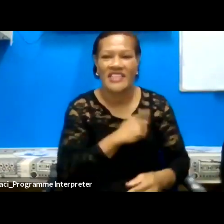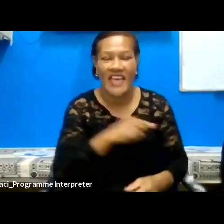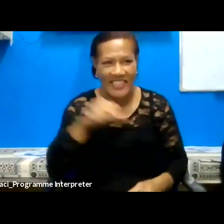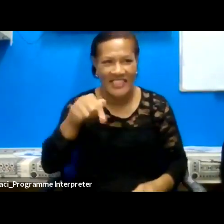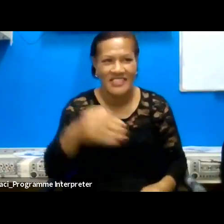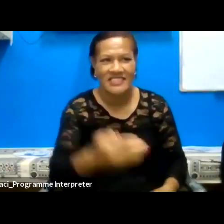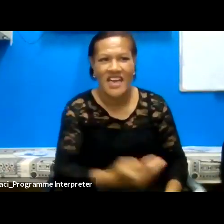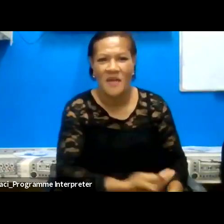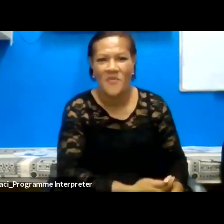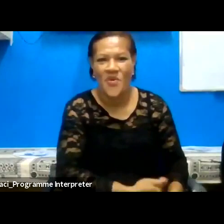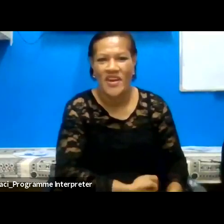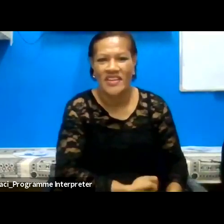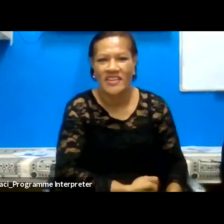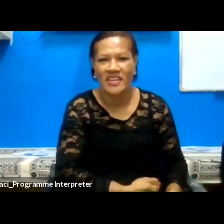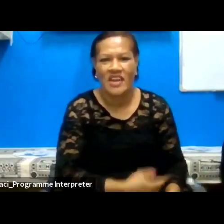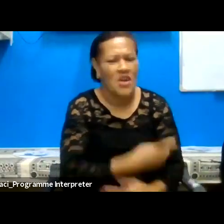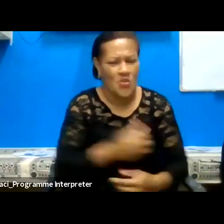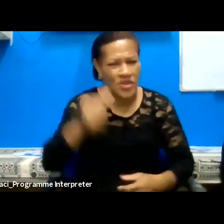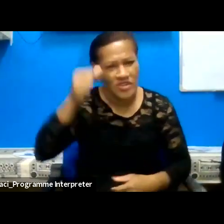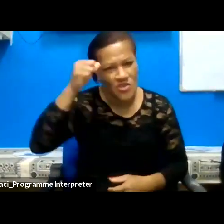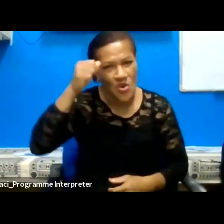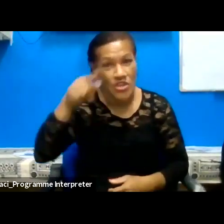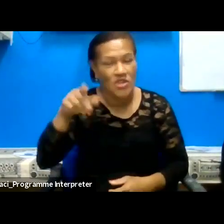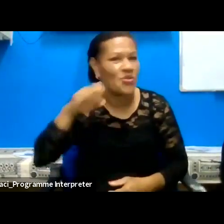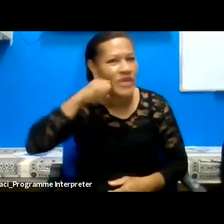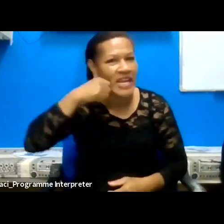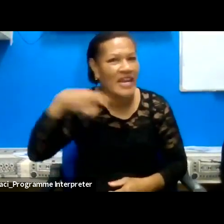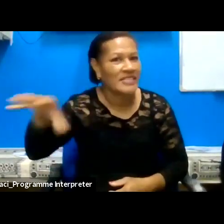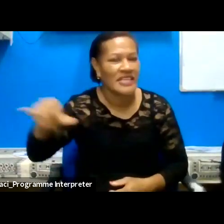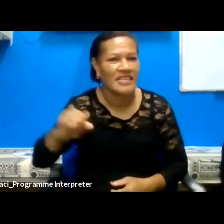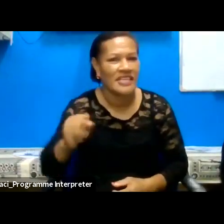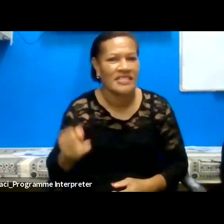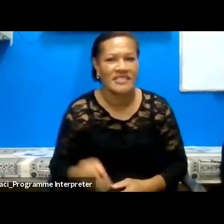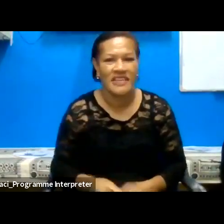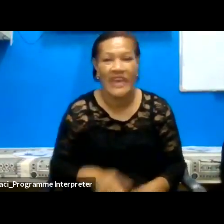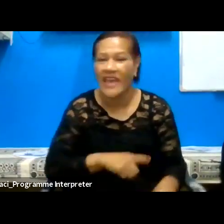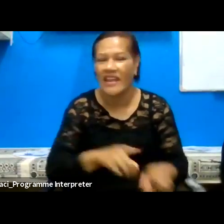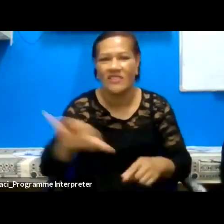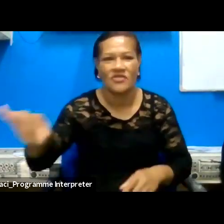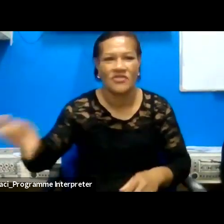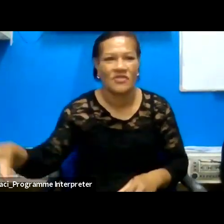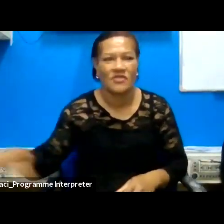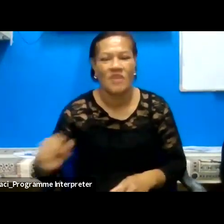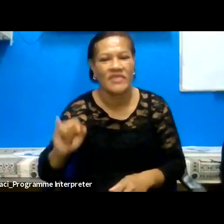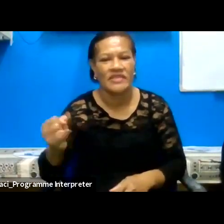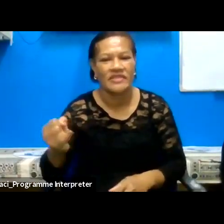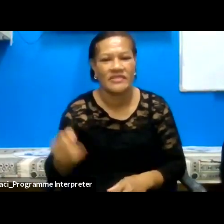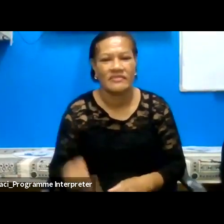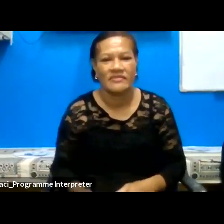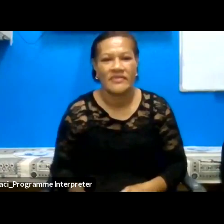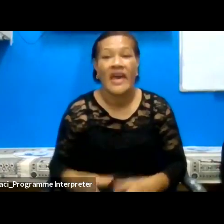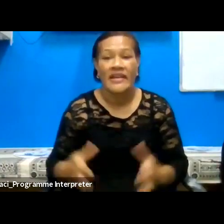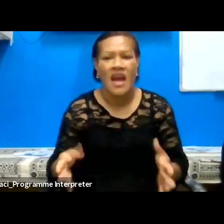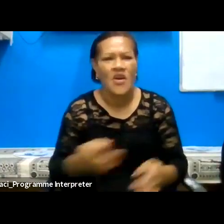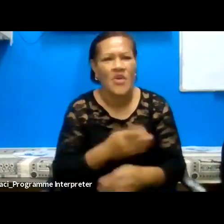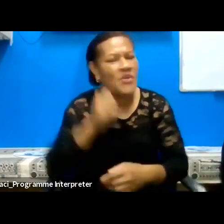more with deaf people. and yes, we see how they are able to